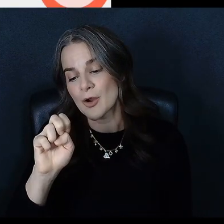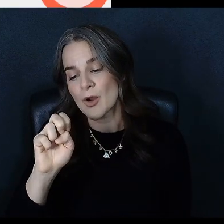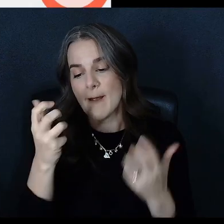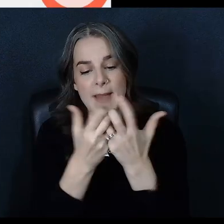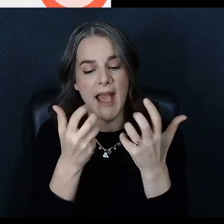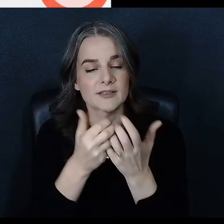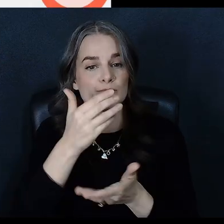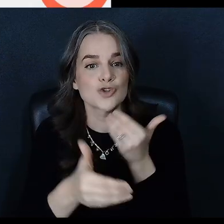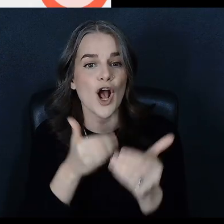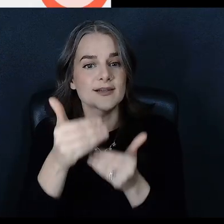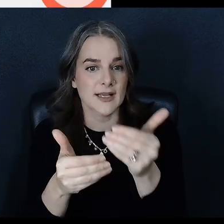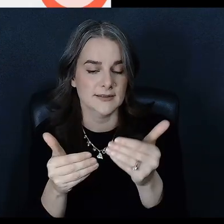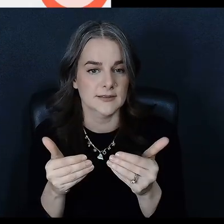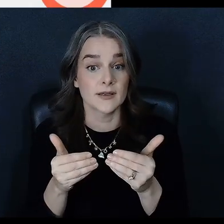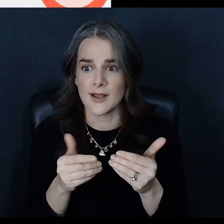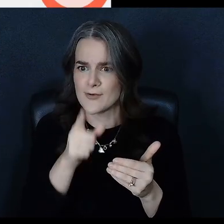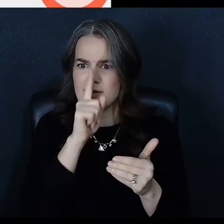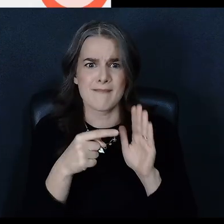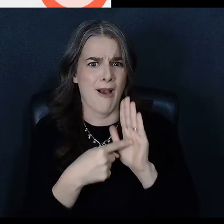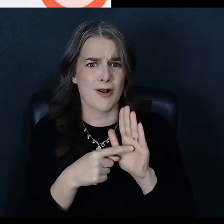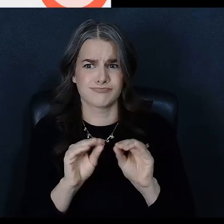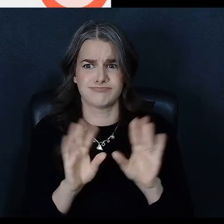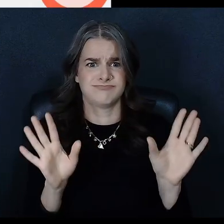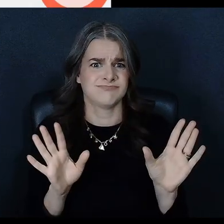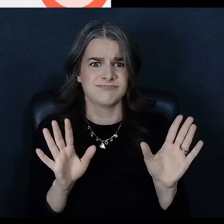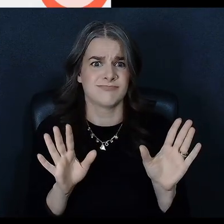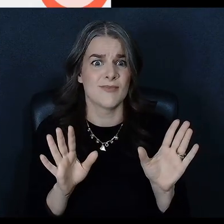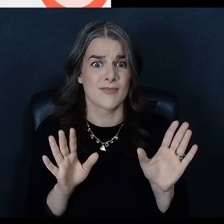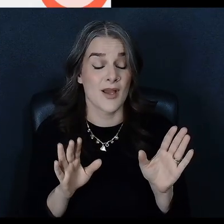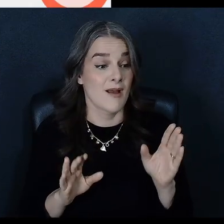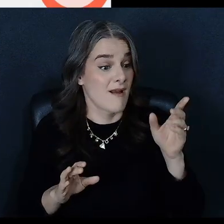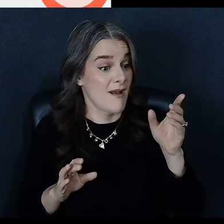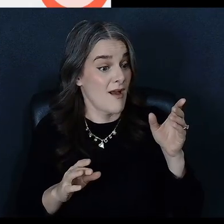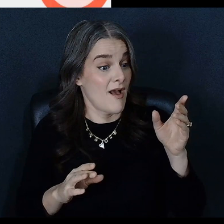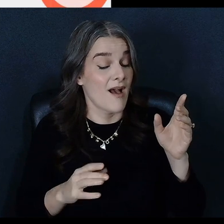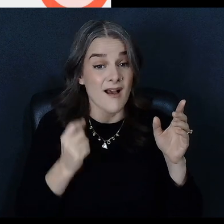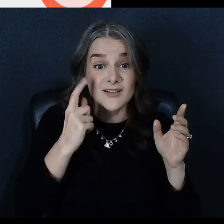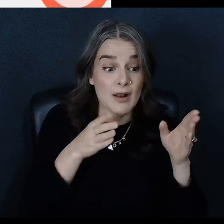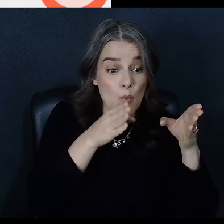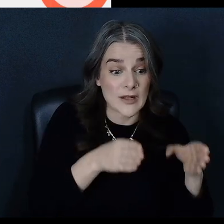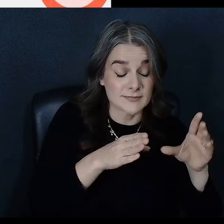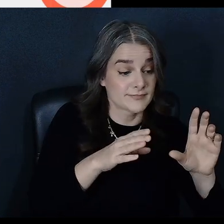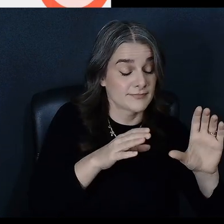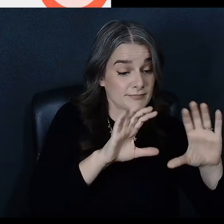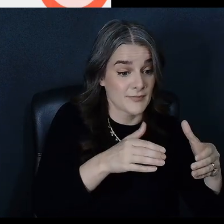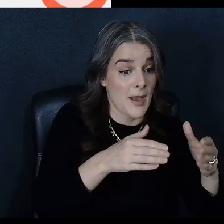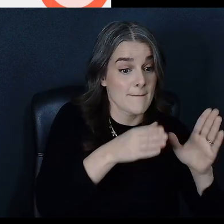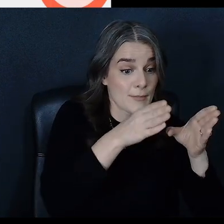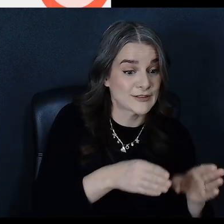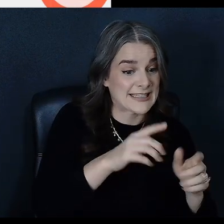On one side is the person, their needs, their abilities, their expectations, likes, dislikes-- all of those things I just mentioned on the one